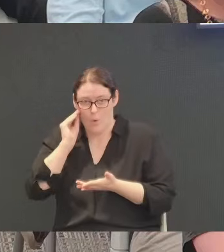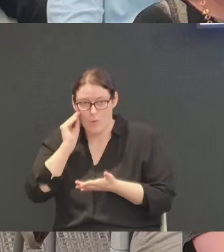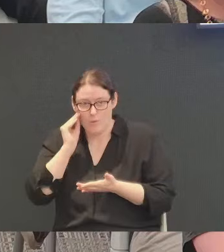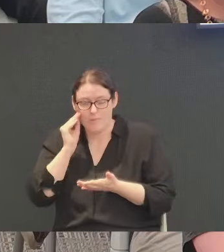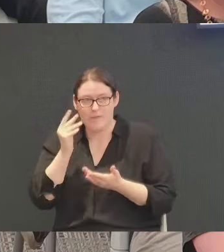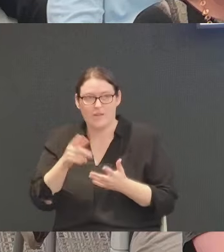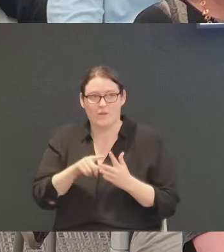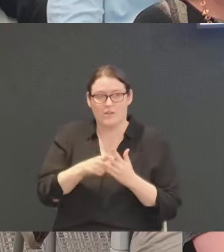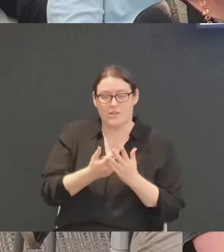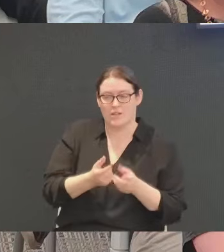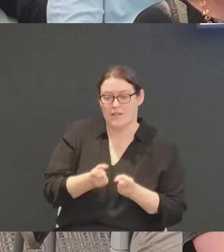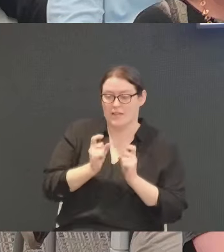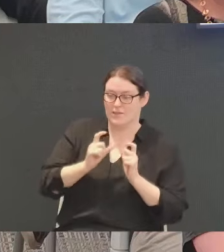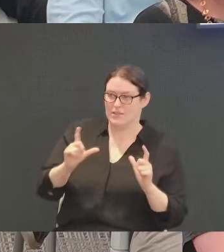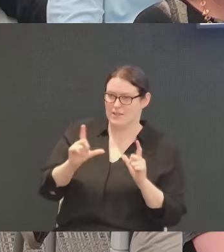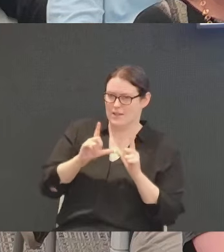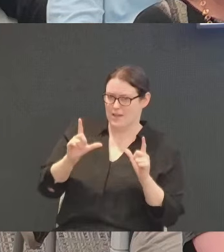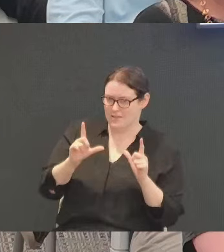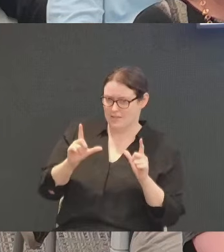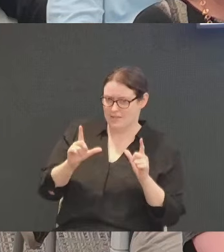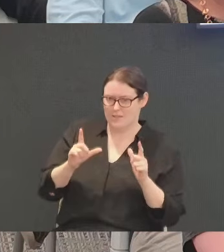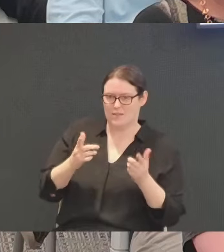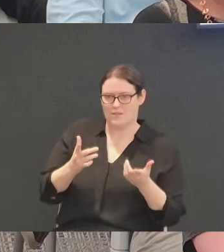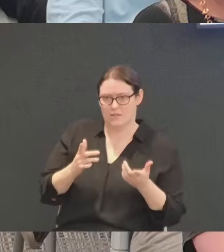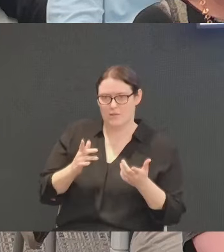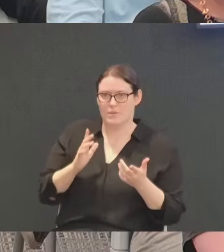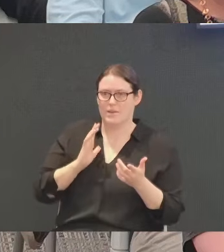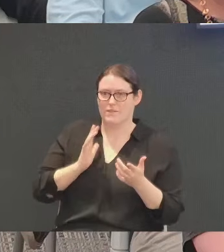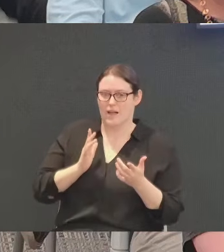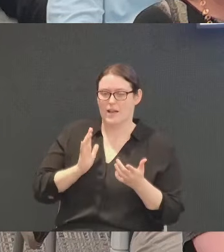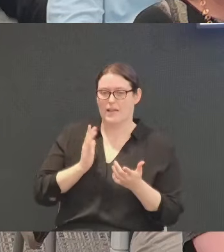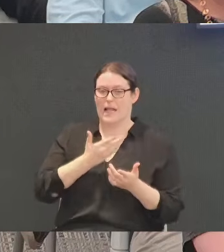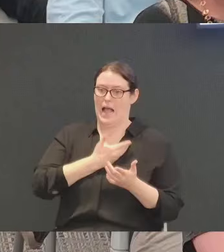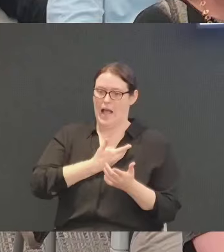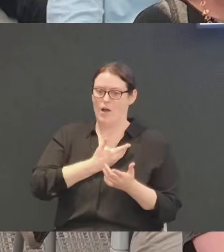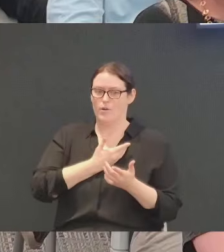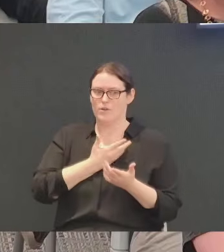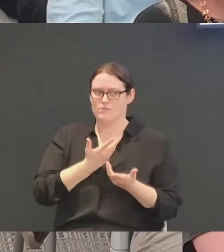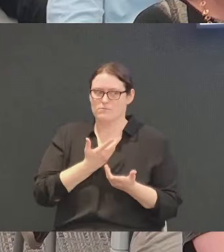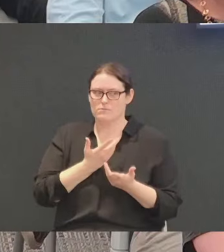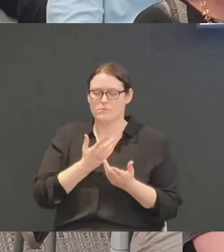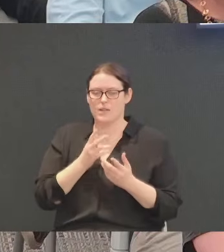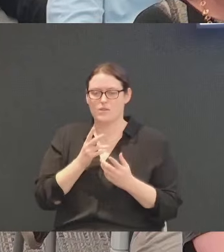offered a license, which would have extinguished our implied easement, right? I think this issue